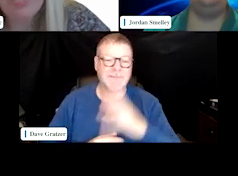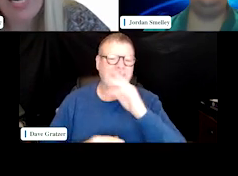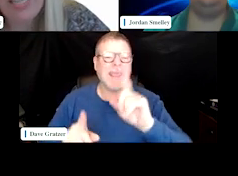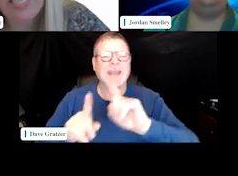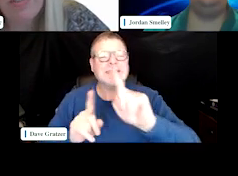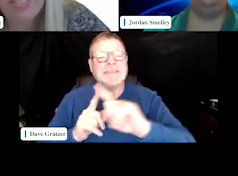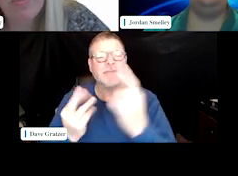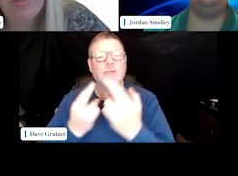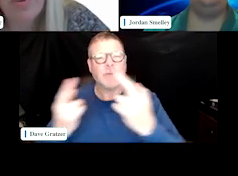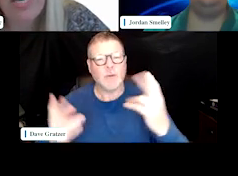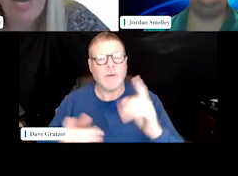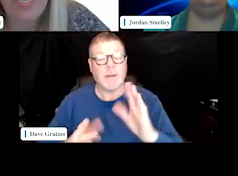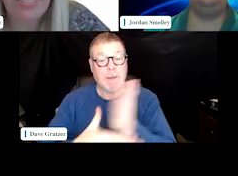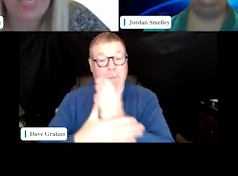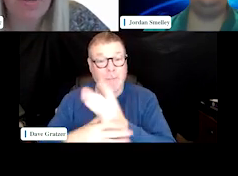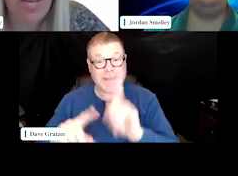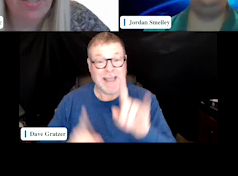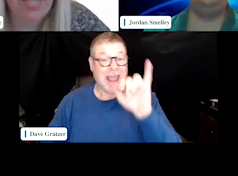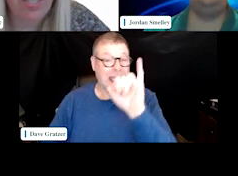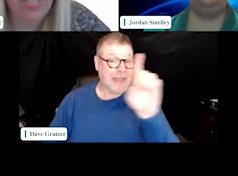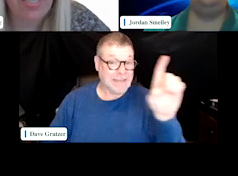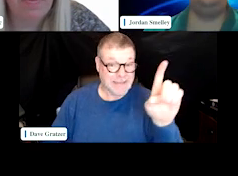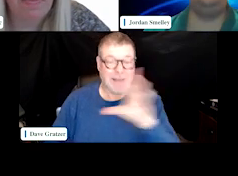understanding the differences between IDD and mental health conditions.